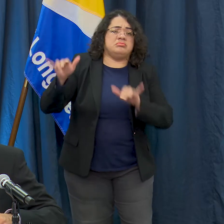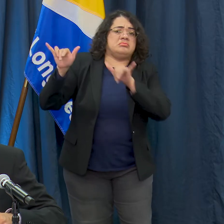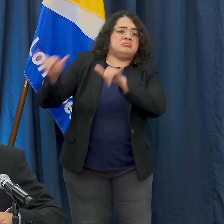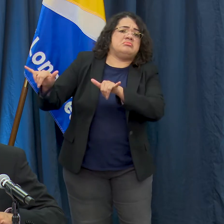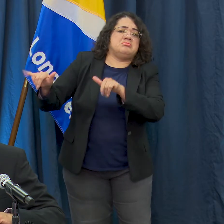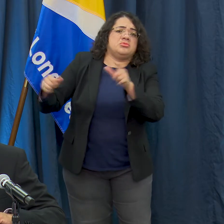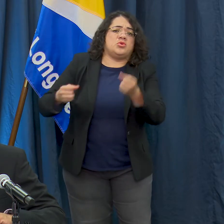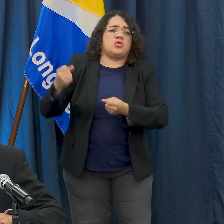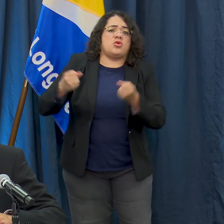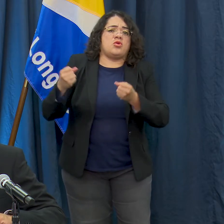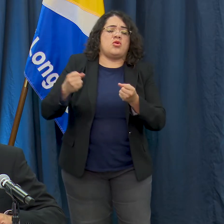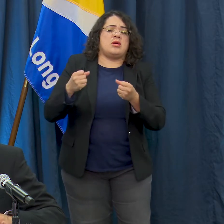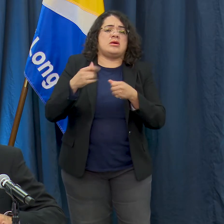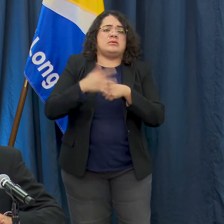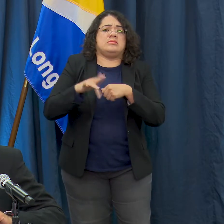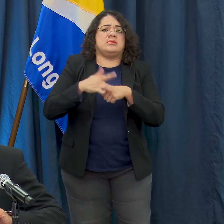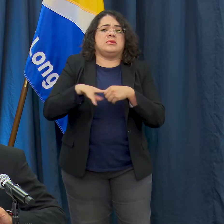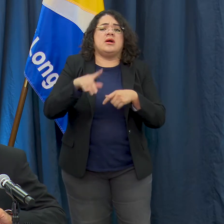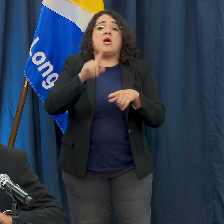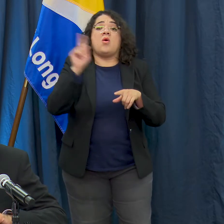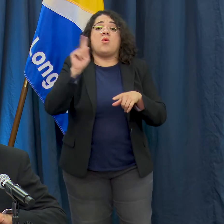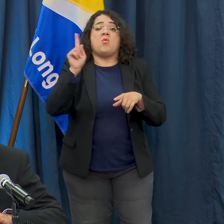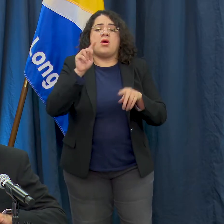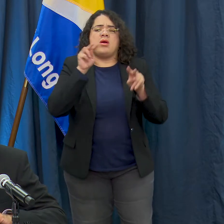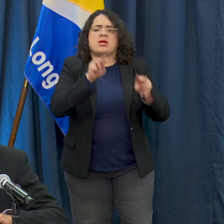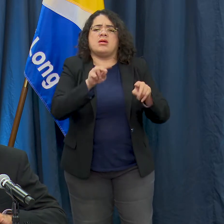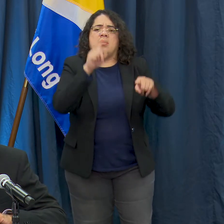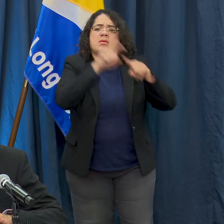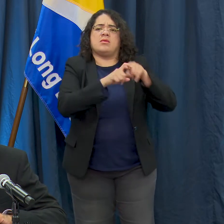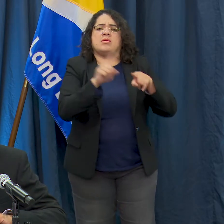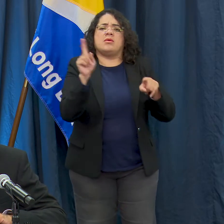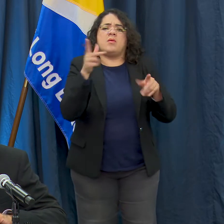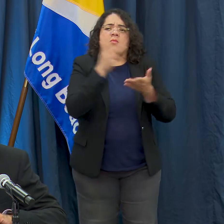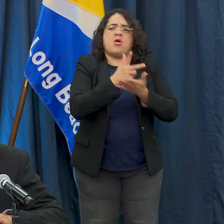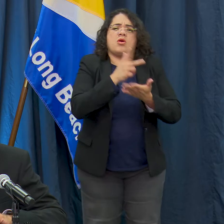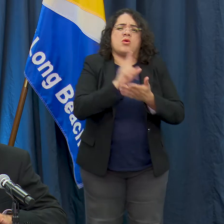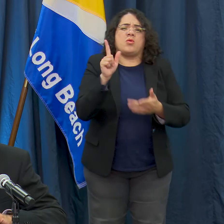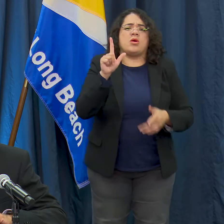and that information is available on the long beach website but there's been